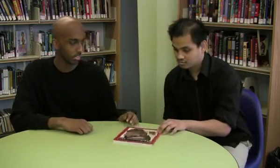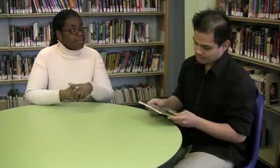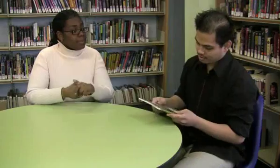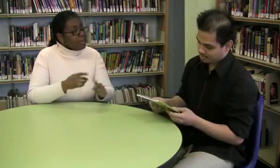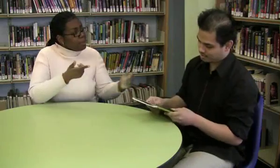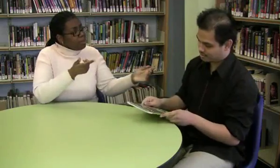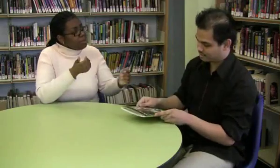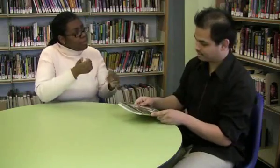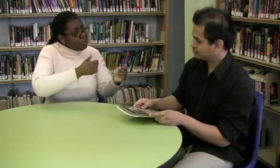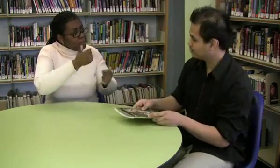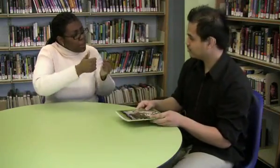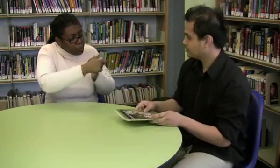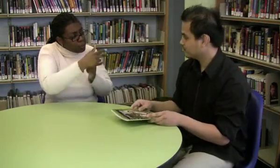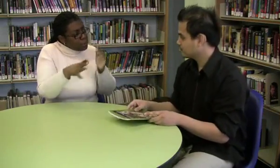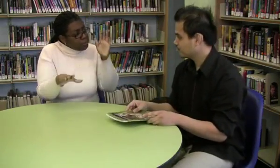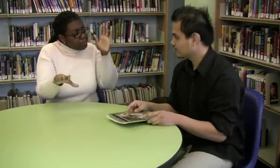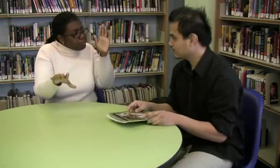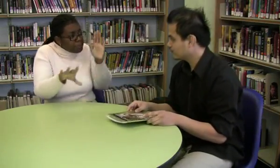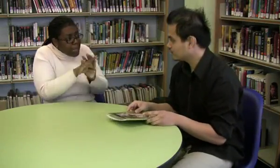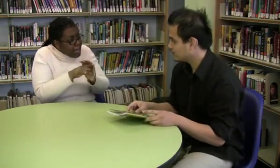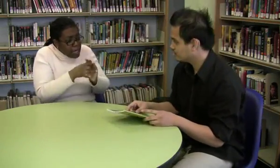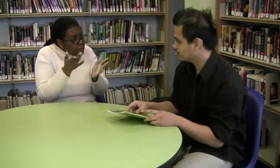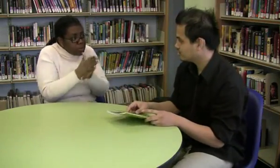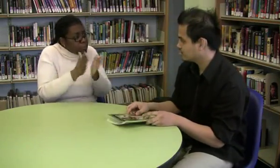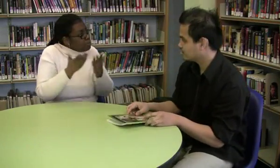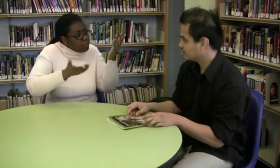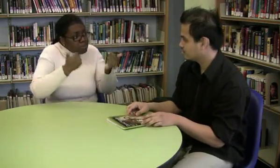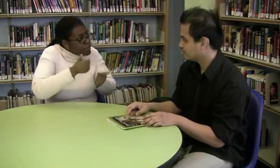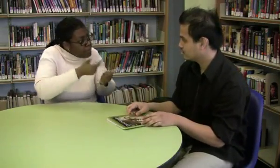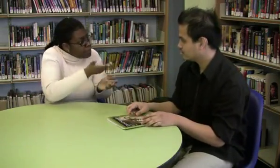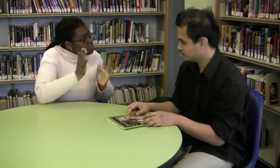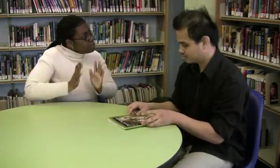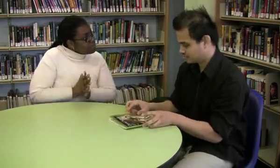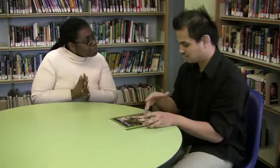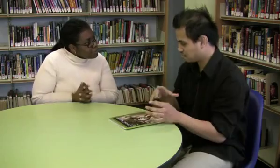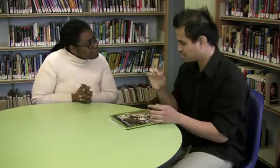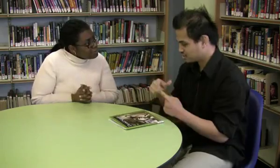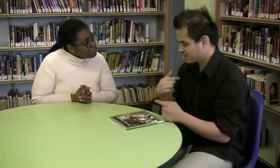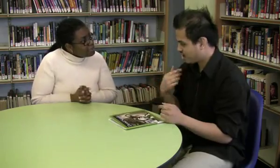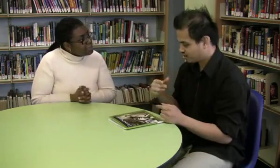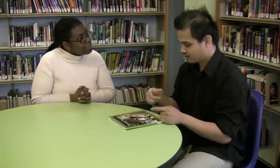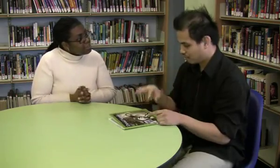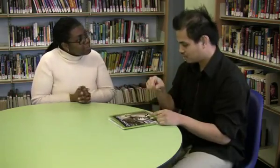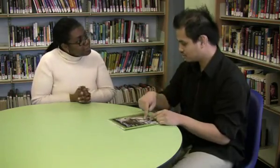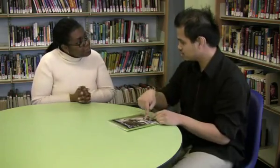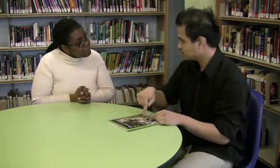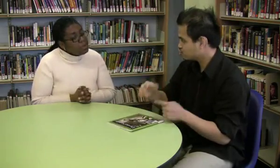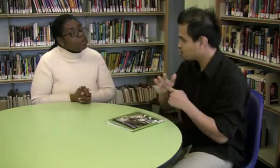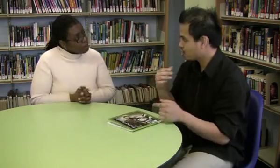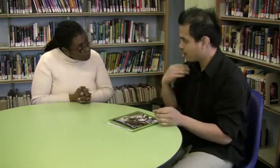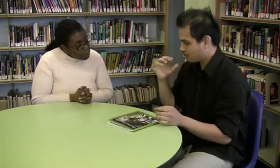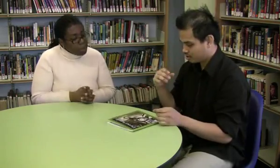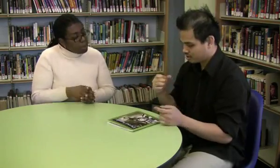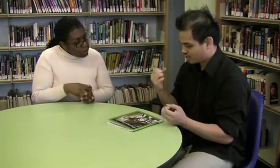What book did you choose? I picked this one.